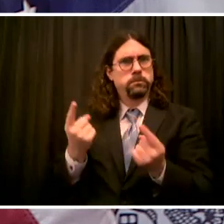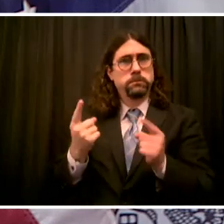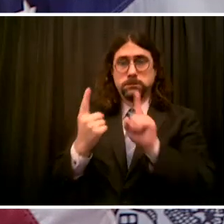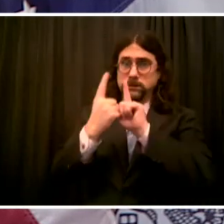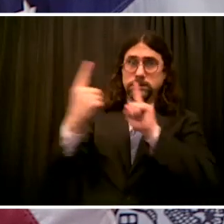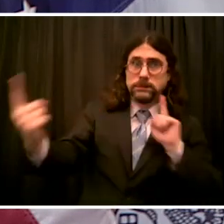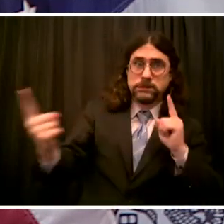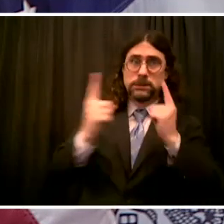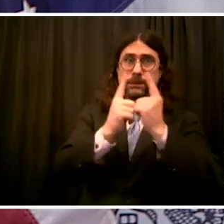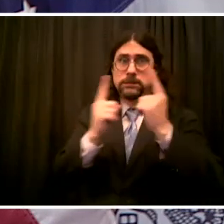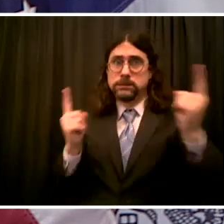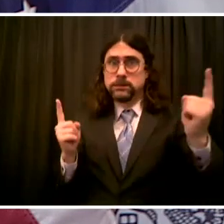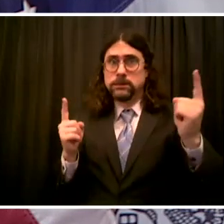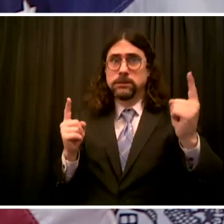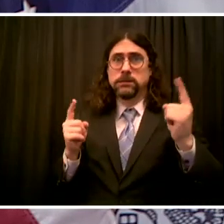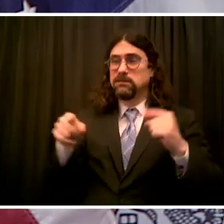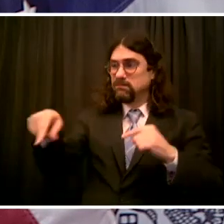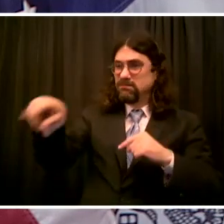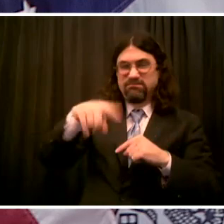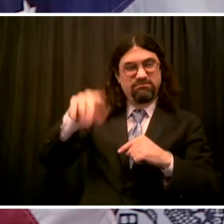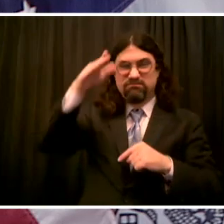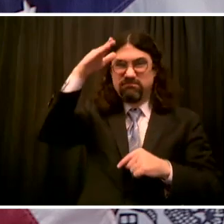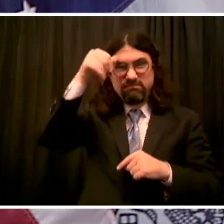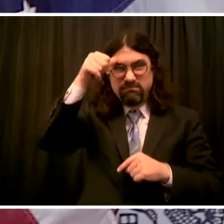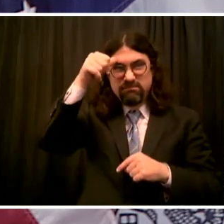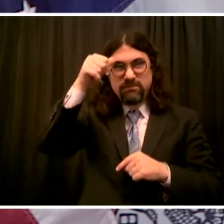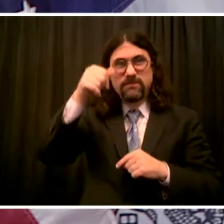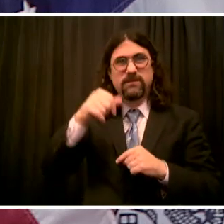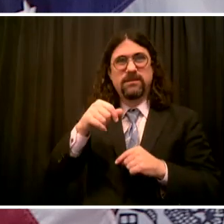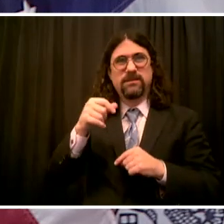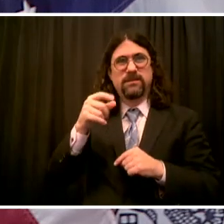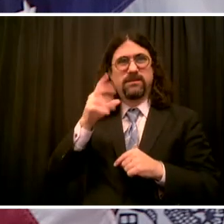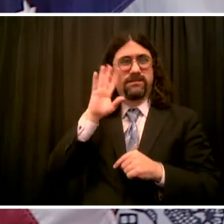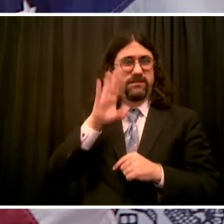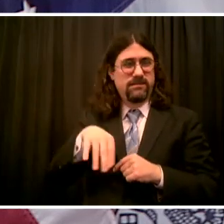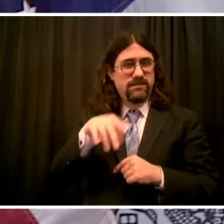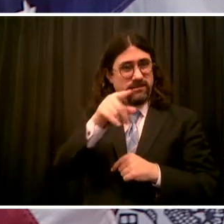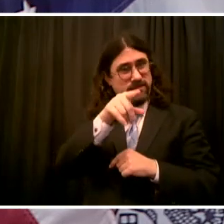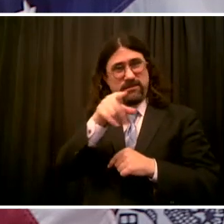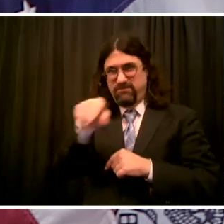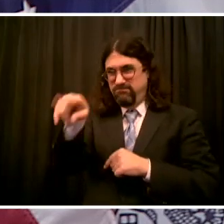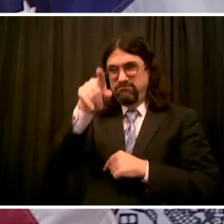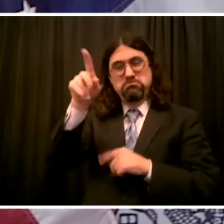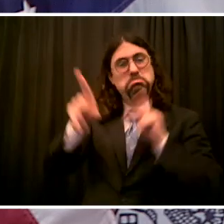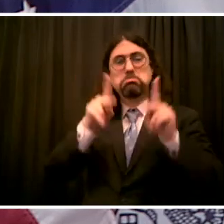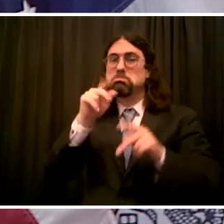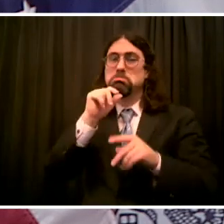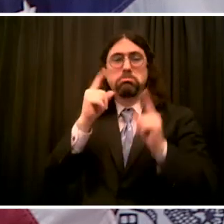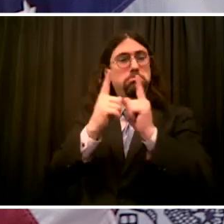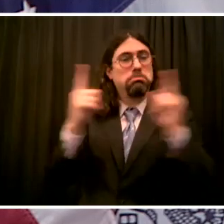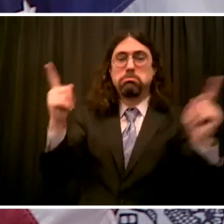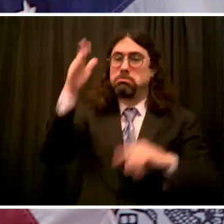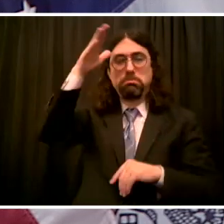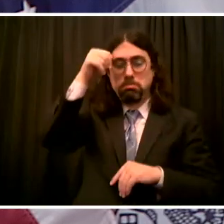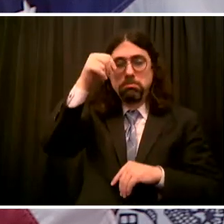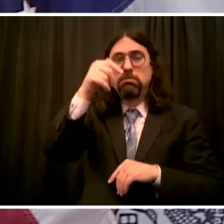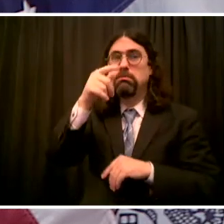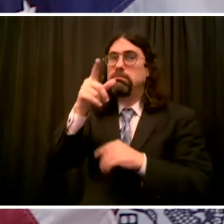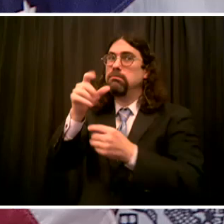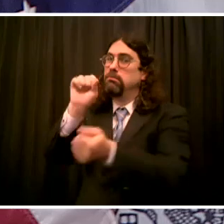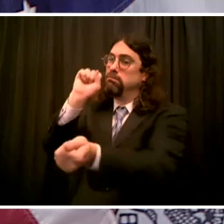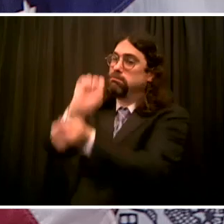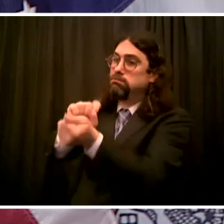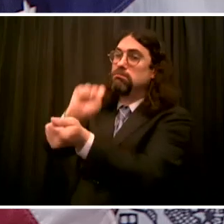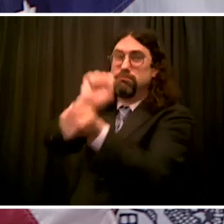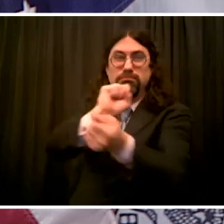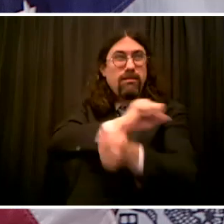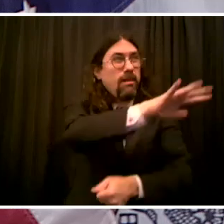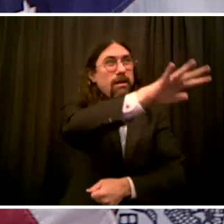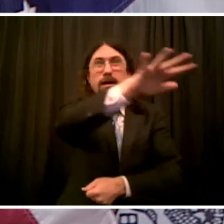FACTS.